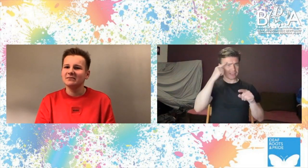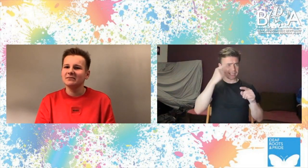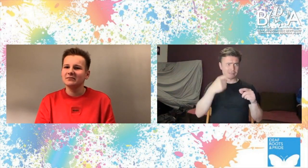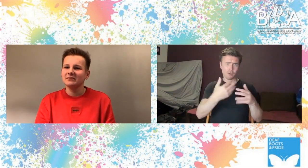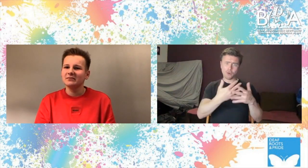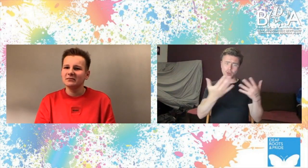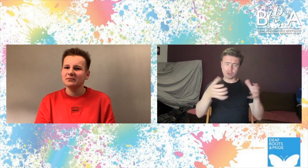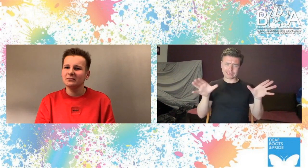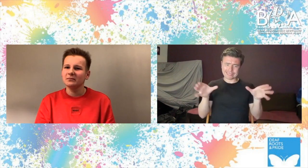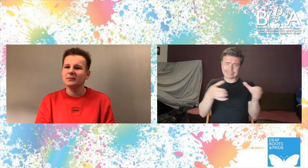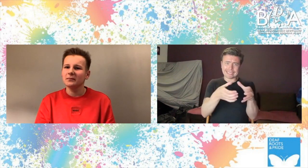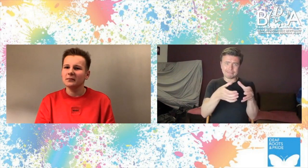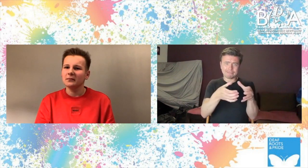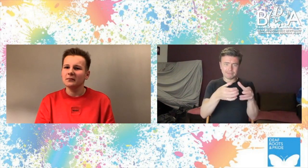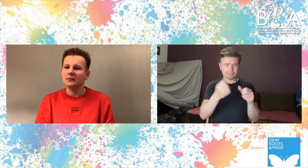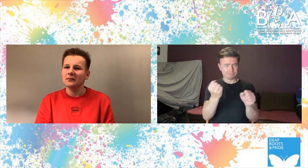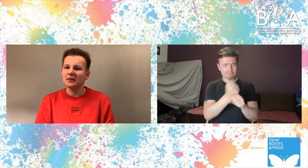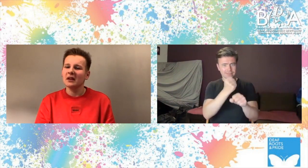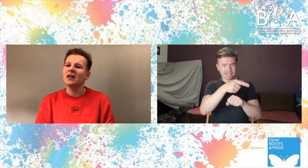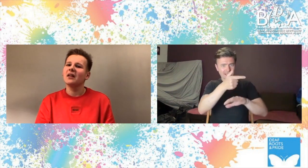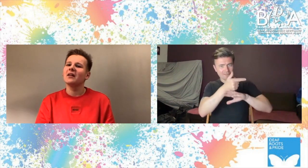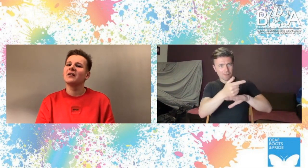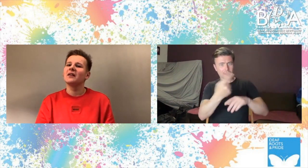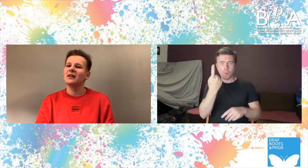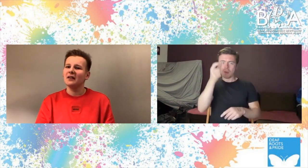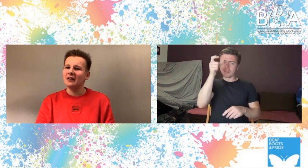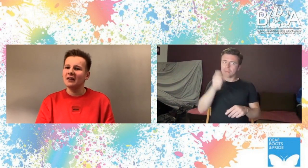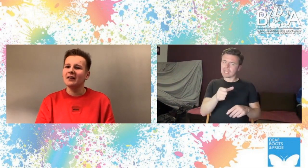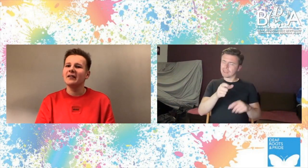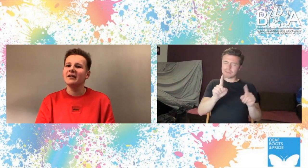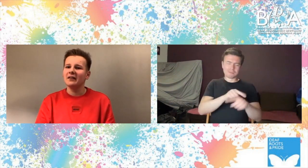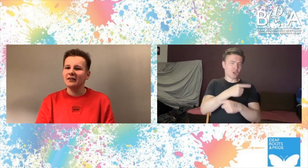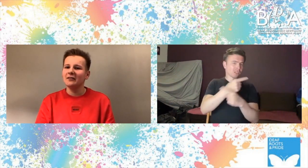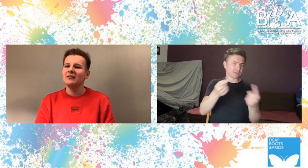really challenging, but then you realise it’s achieved by a team, not by one person.